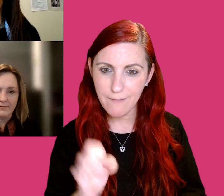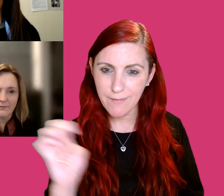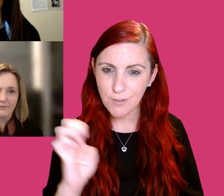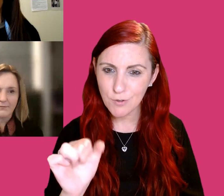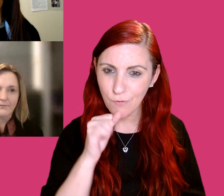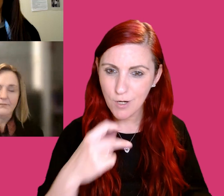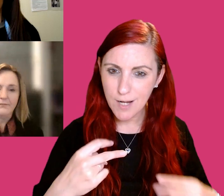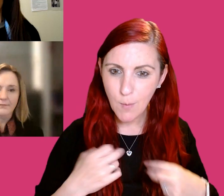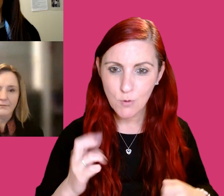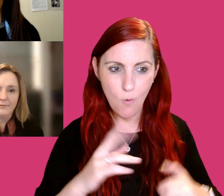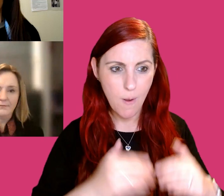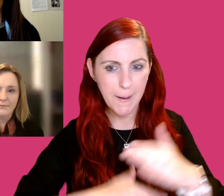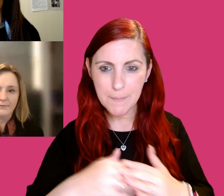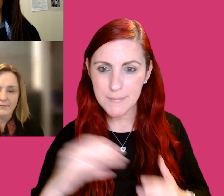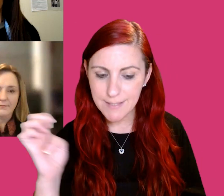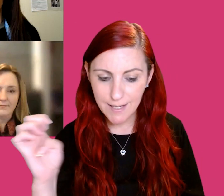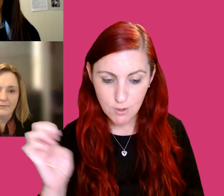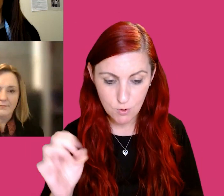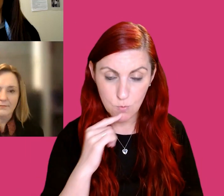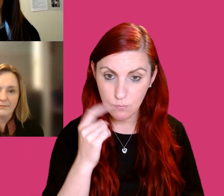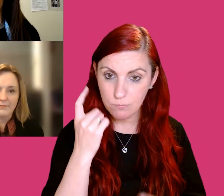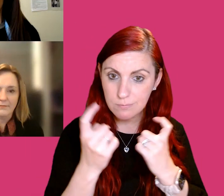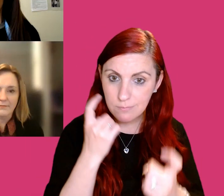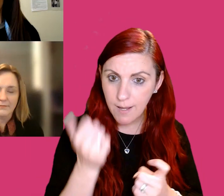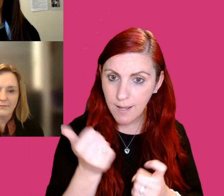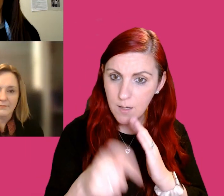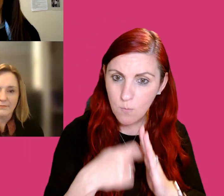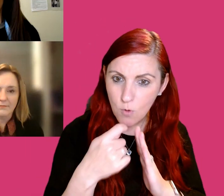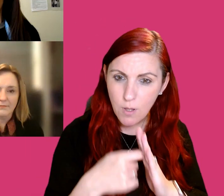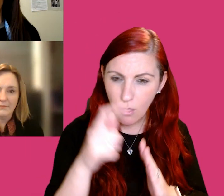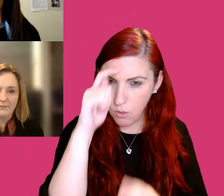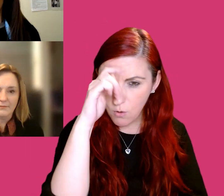English and that person is wondering if any of the projects have explored translation or alter